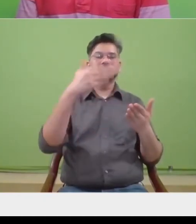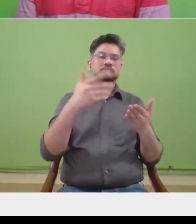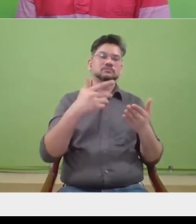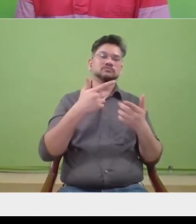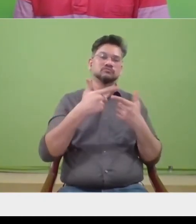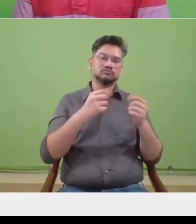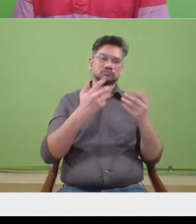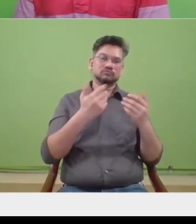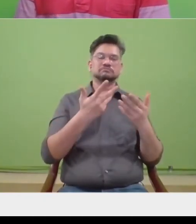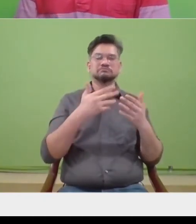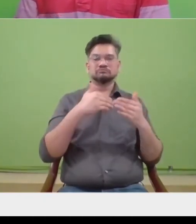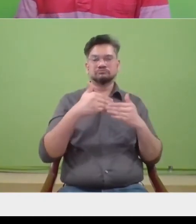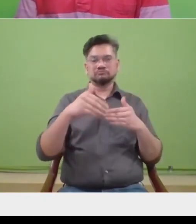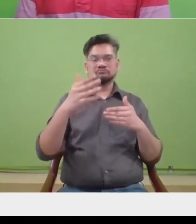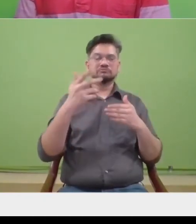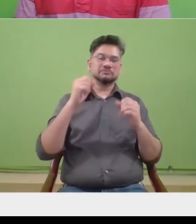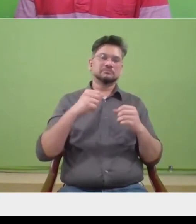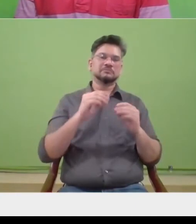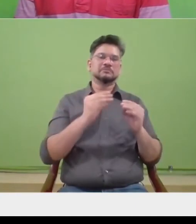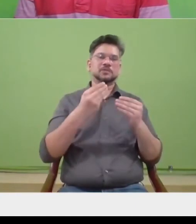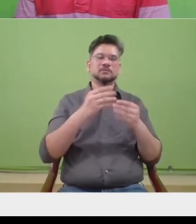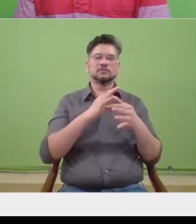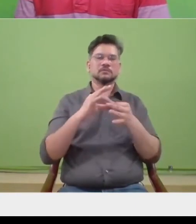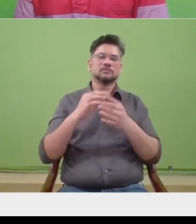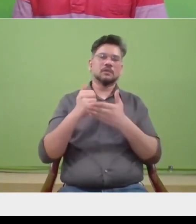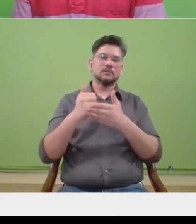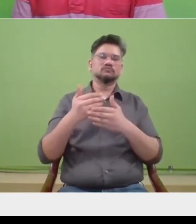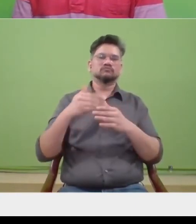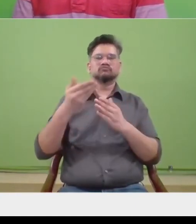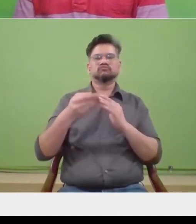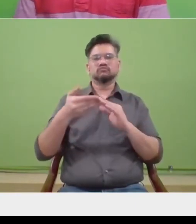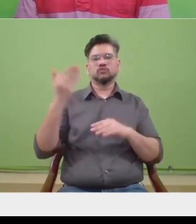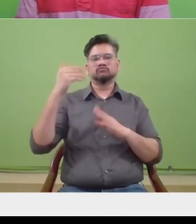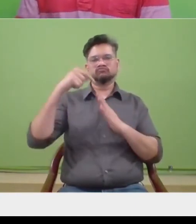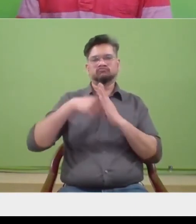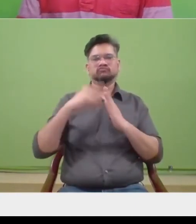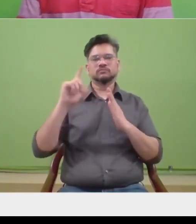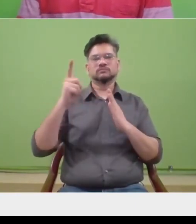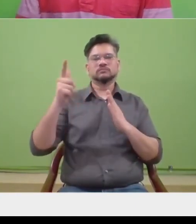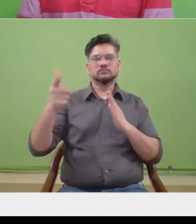in a better way and of course the same thing that I was saying about